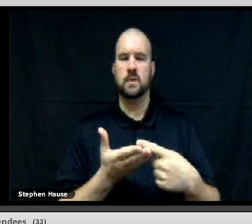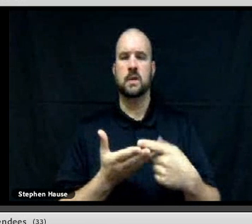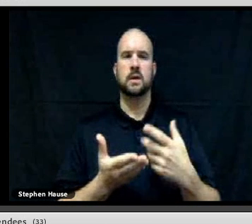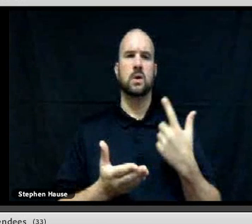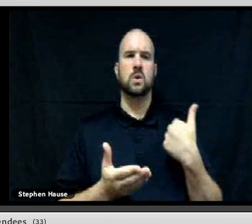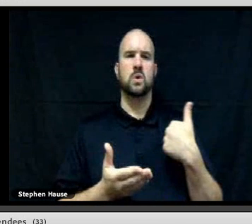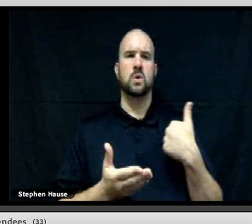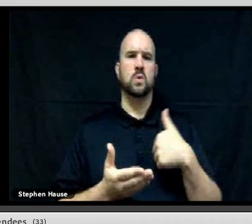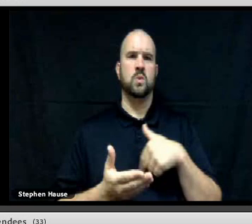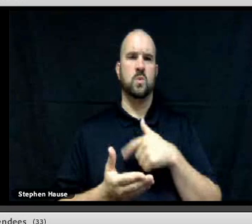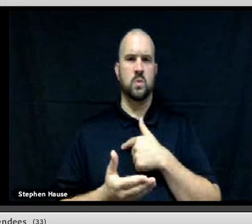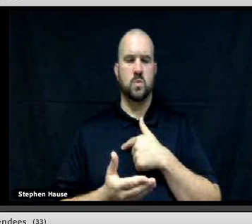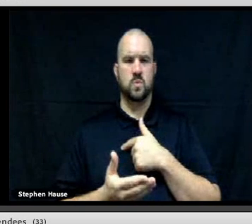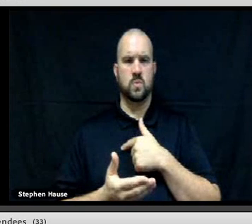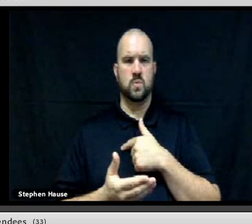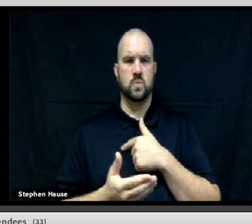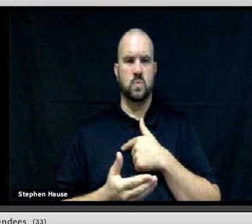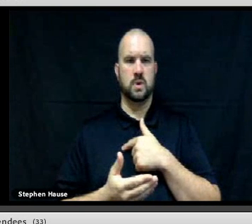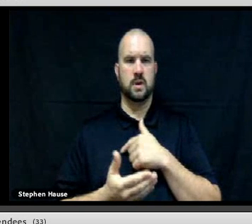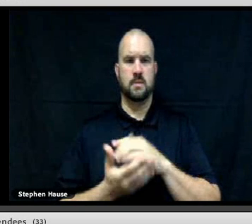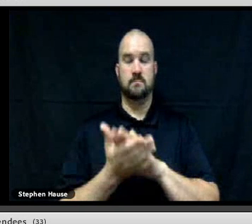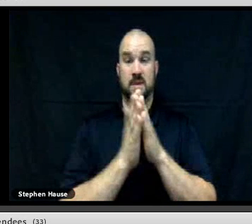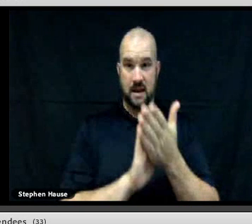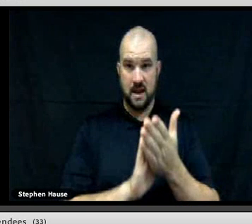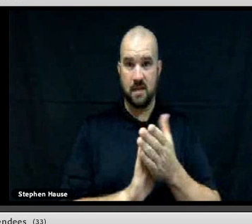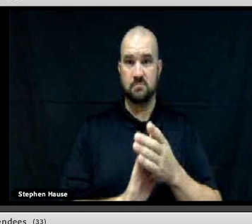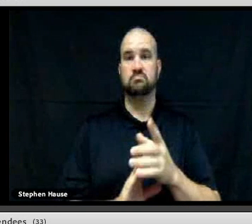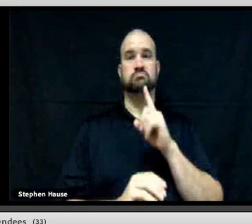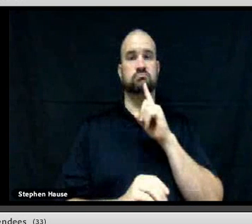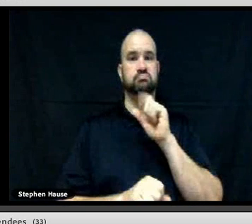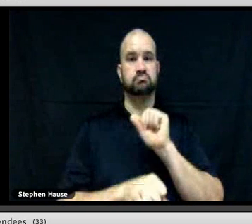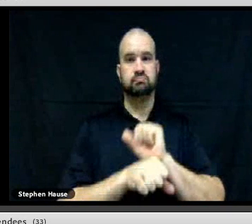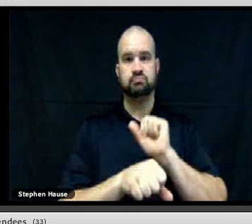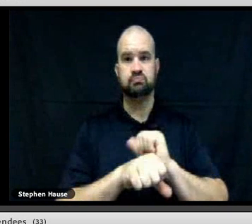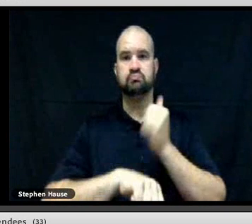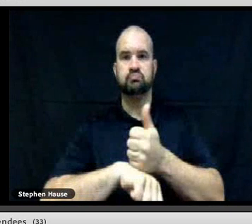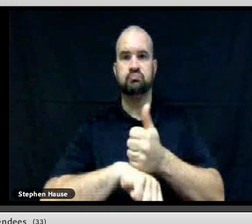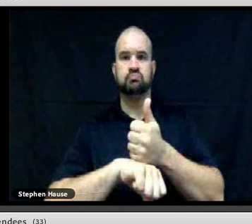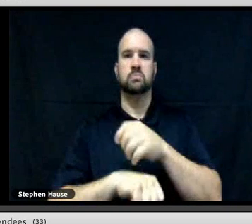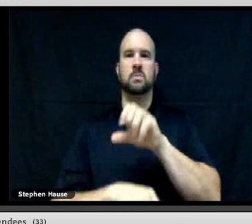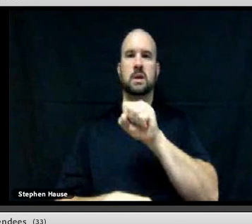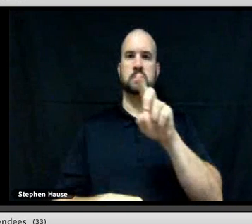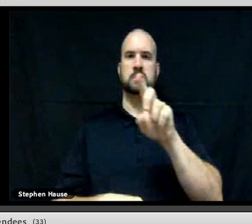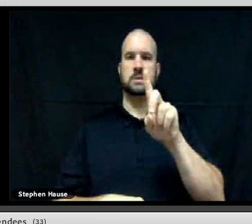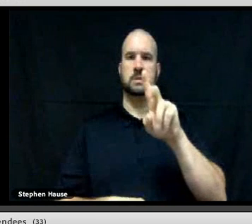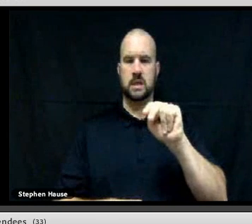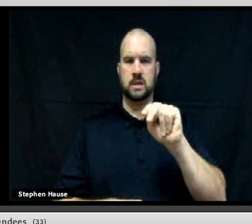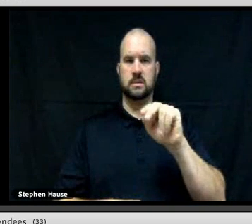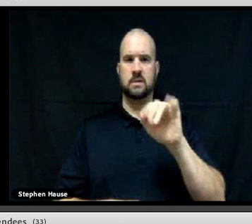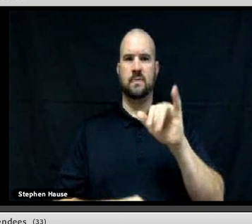Um, our application did take three years to submit, um, and it took an additional year to set up the infrastructure,